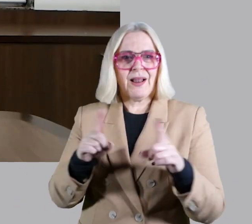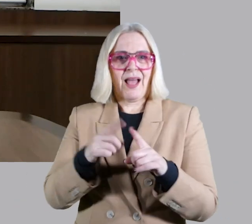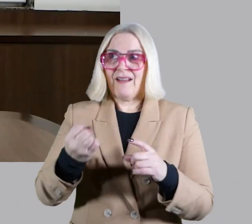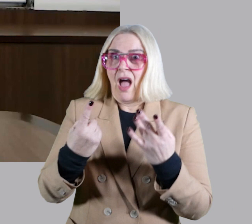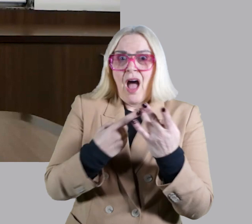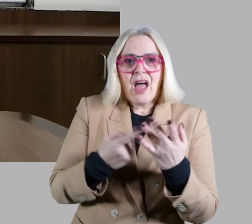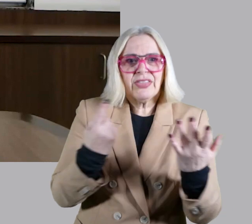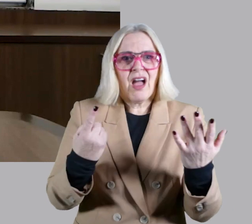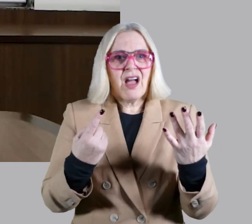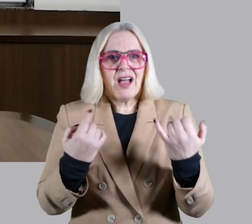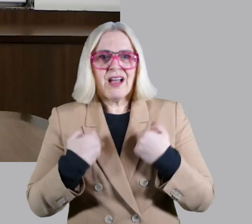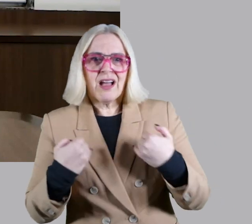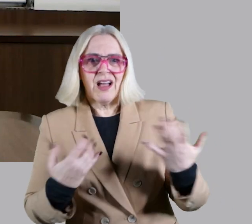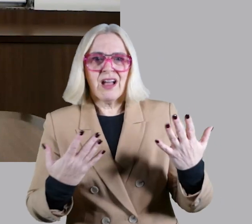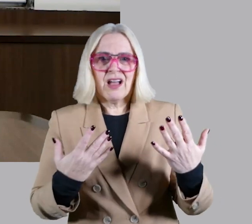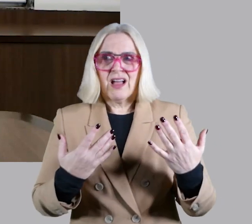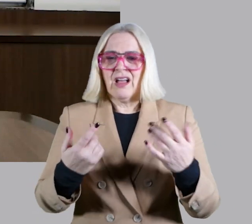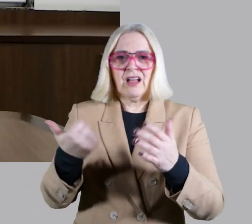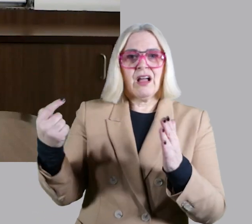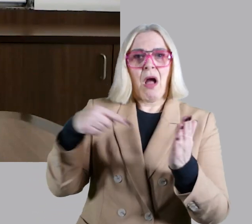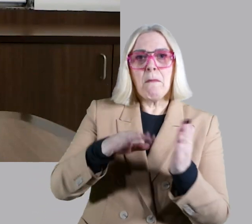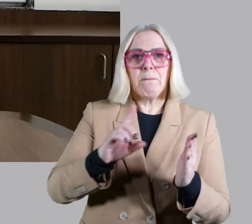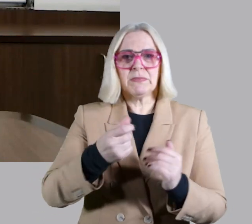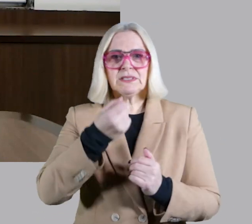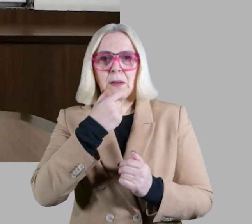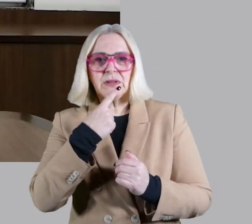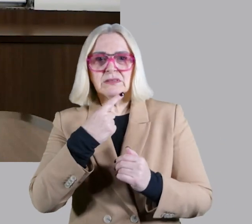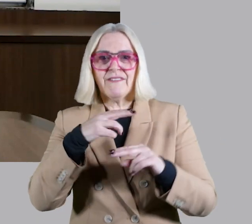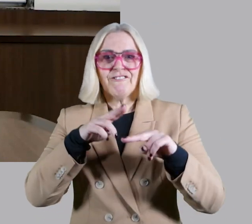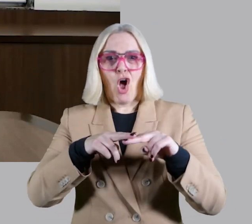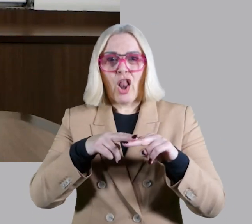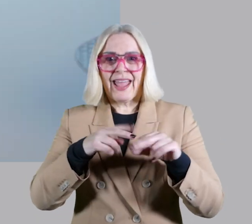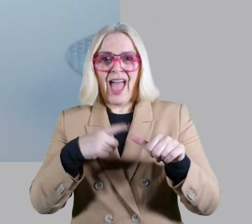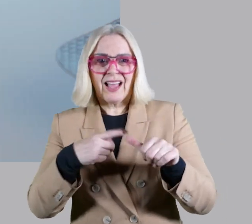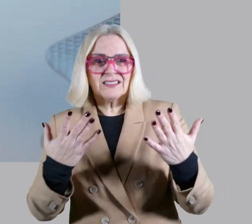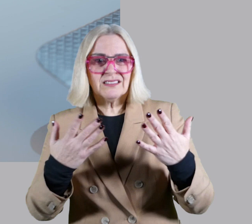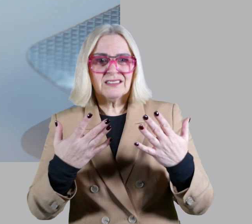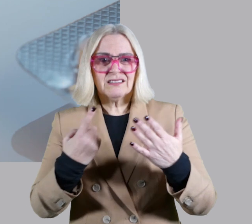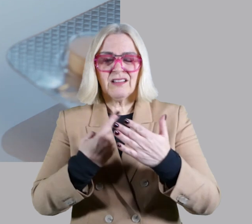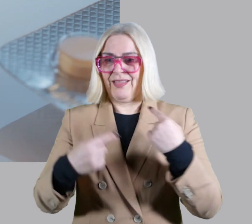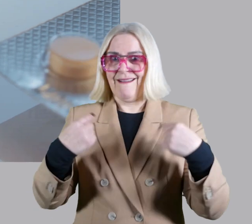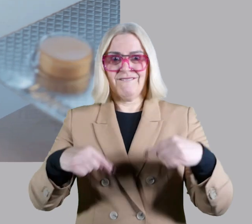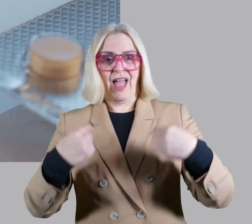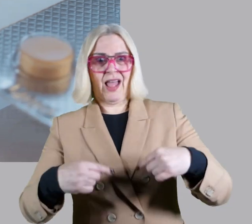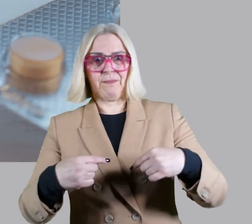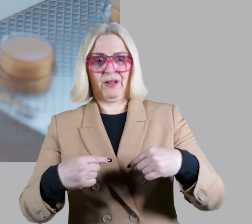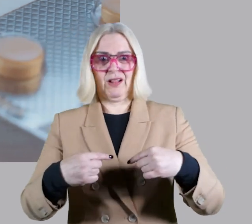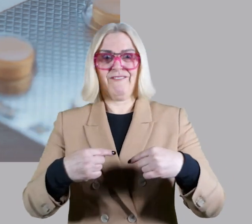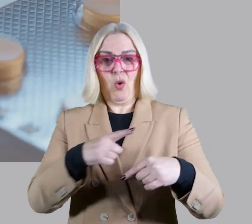And there were no special clinics available for them like other diseases. They used to come for tablets, folic acid.